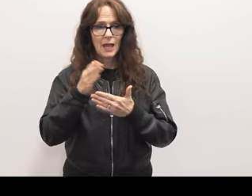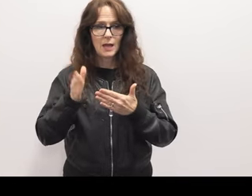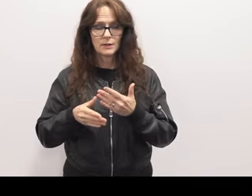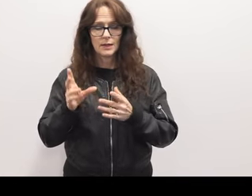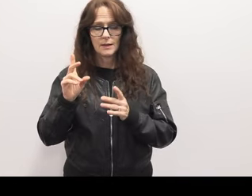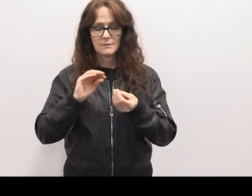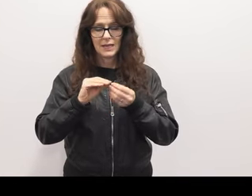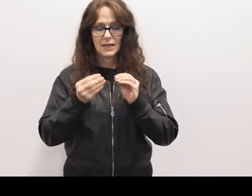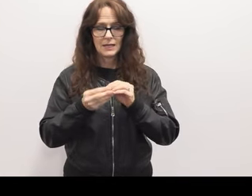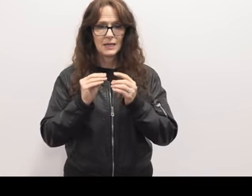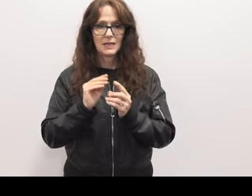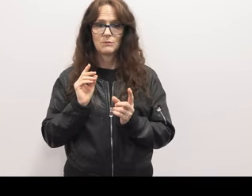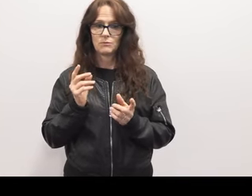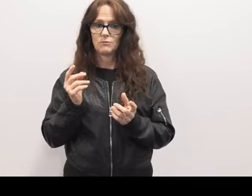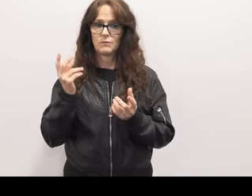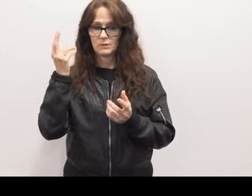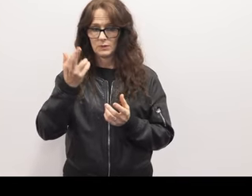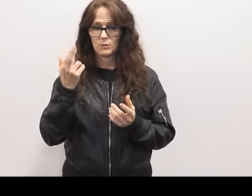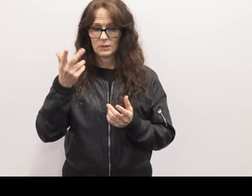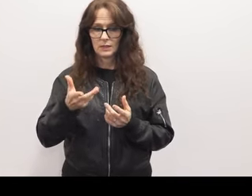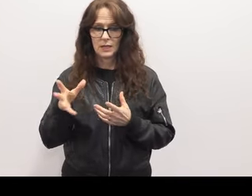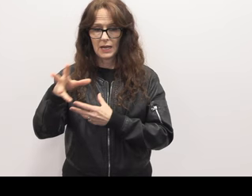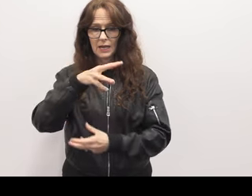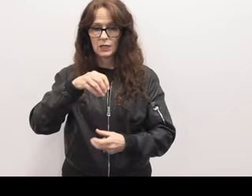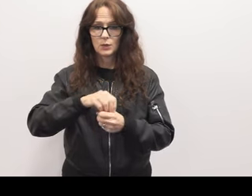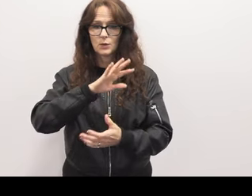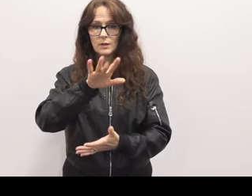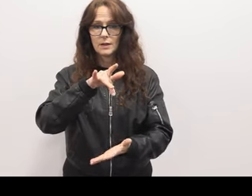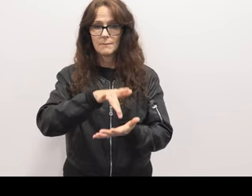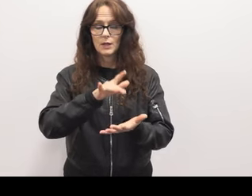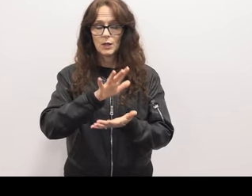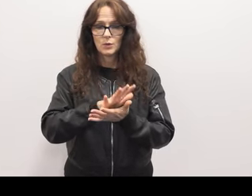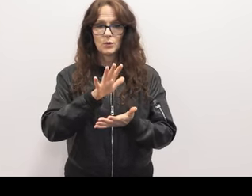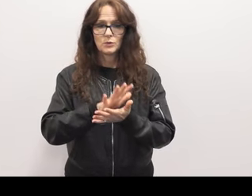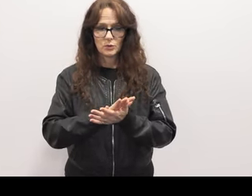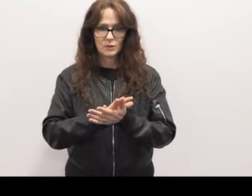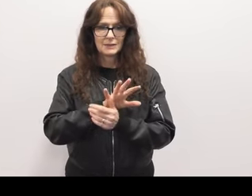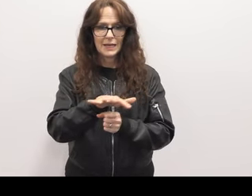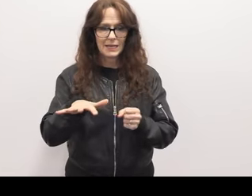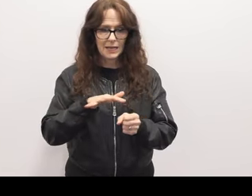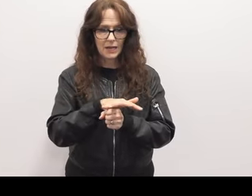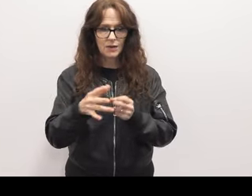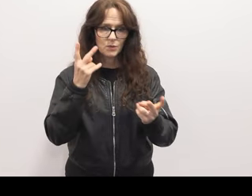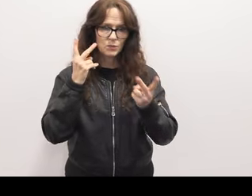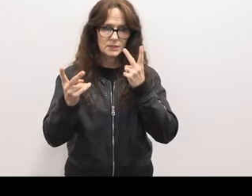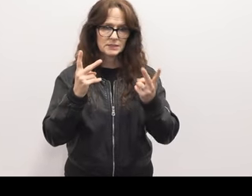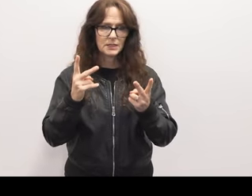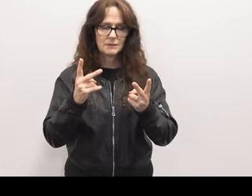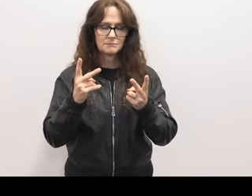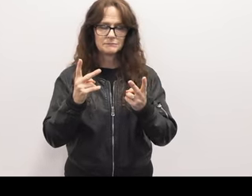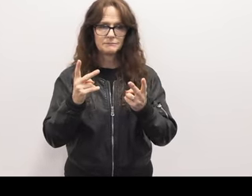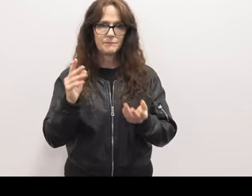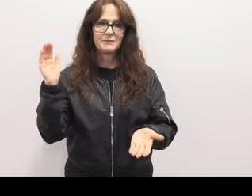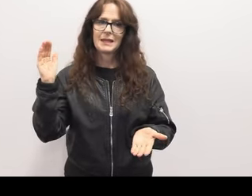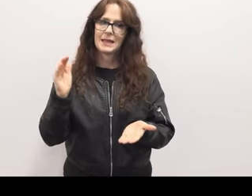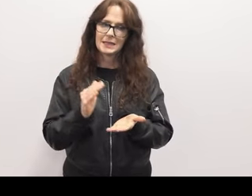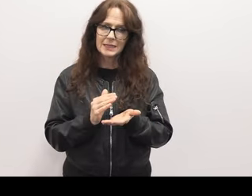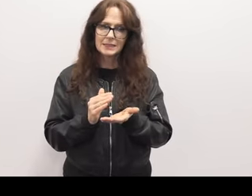it was intentional because it's inclusive of middle school. And middle school is an area where we've seen the least significant growth.